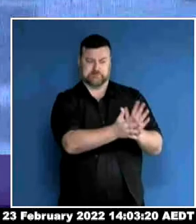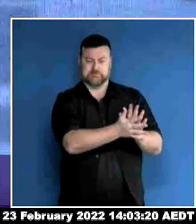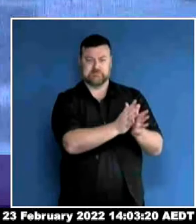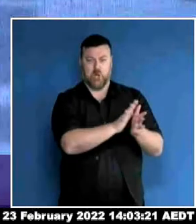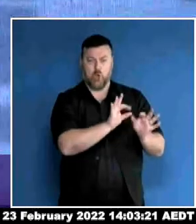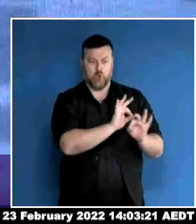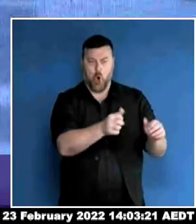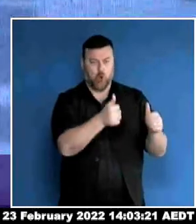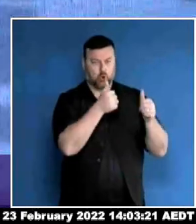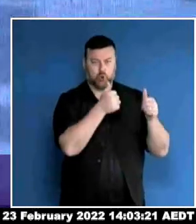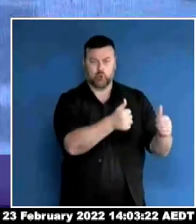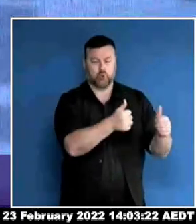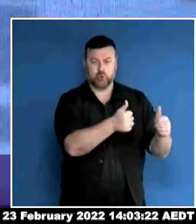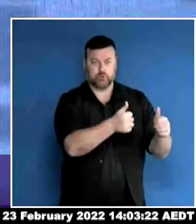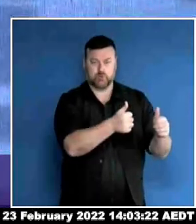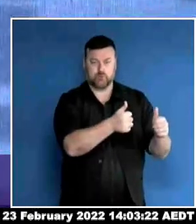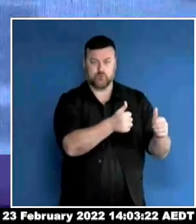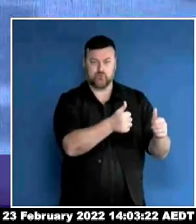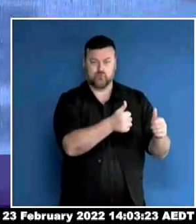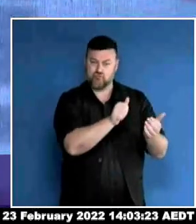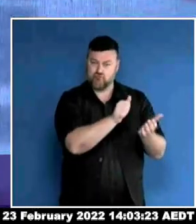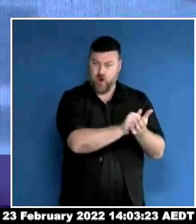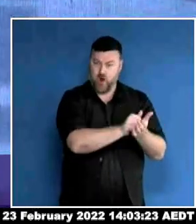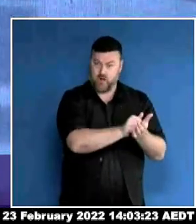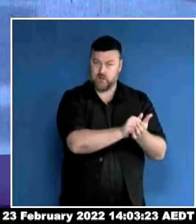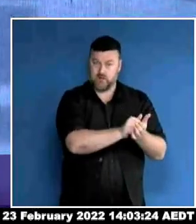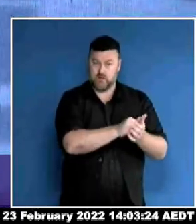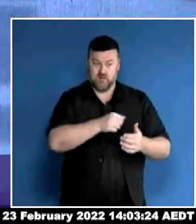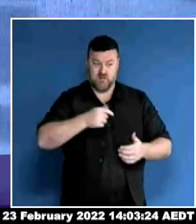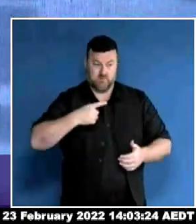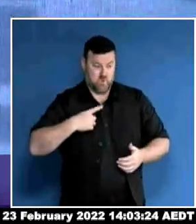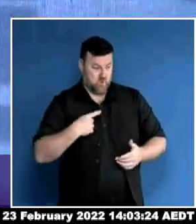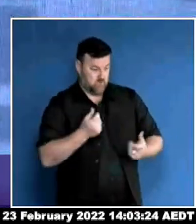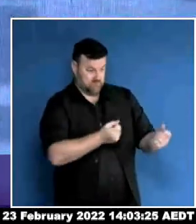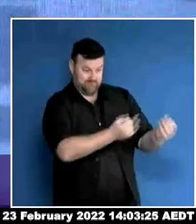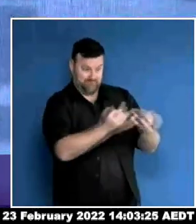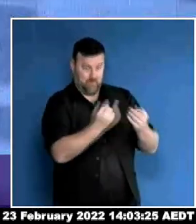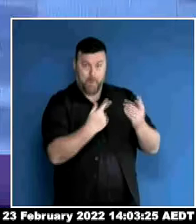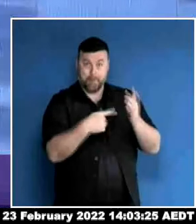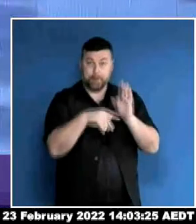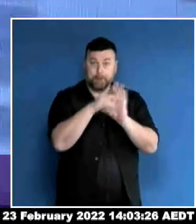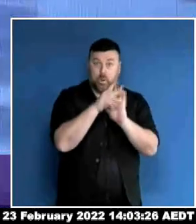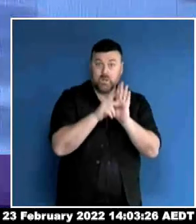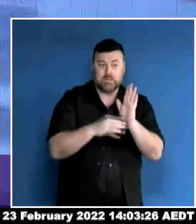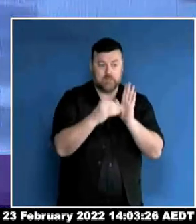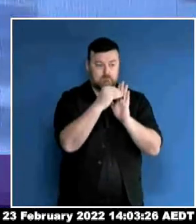At the start, there were no established policies, procedures, safety measures or